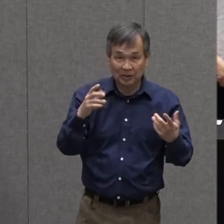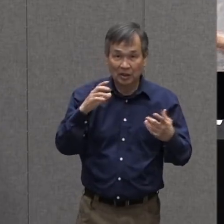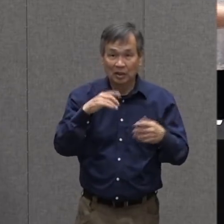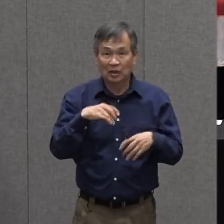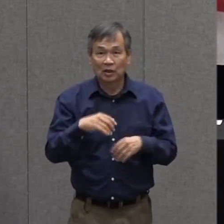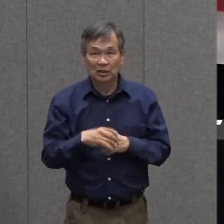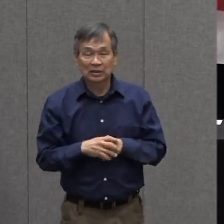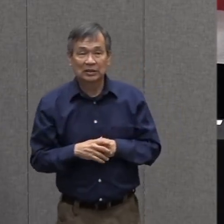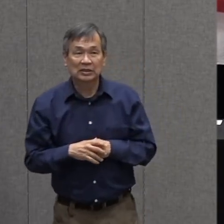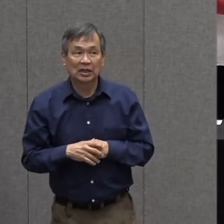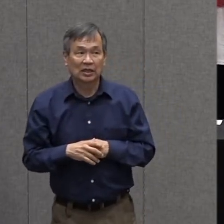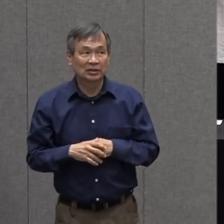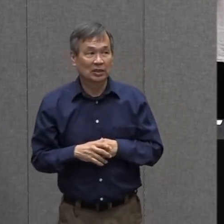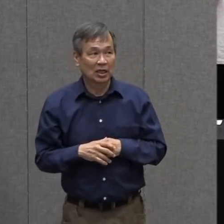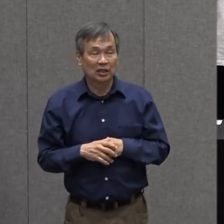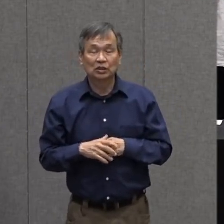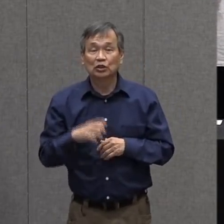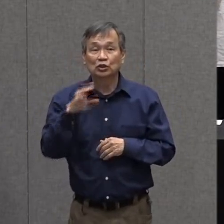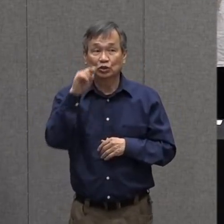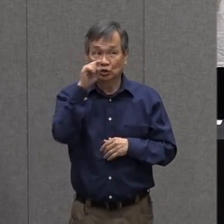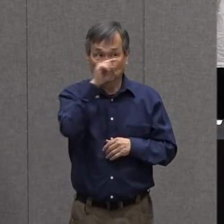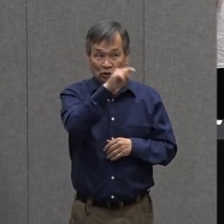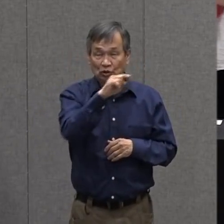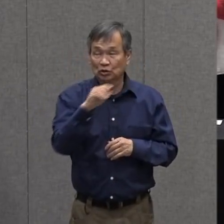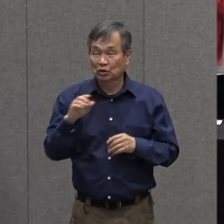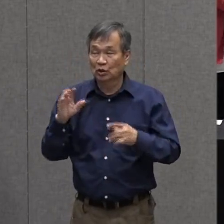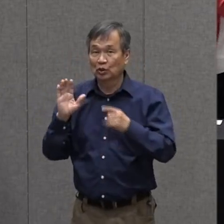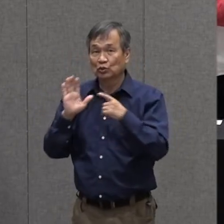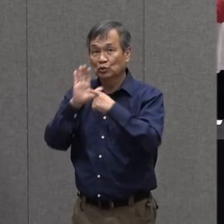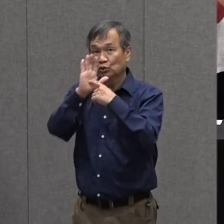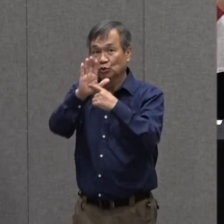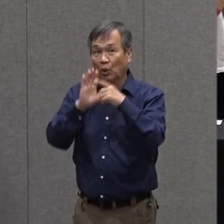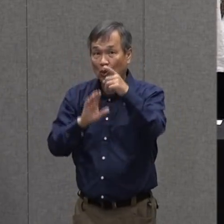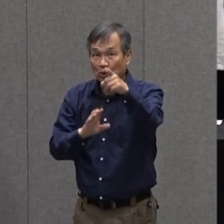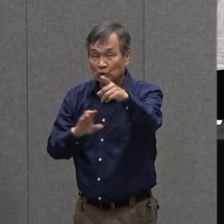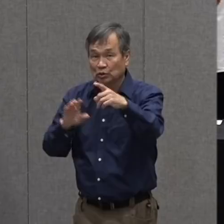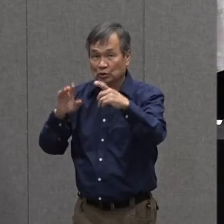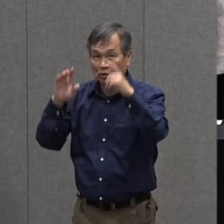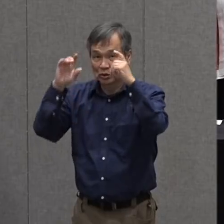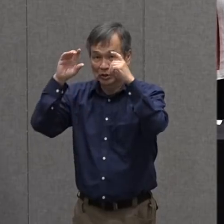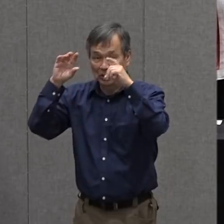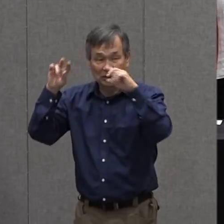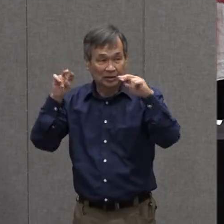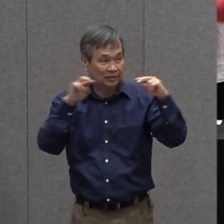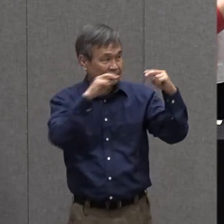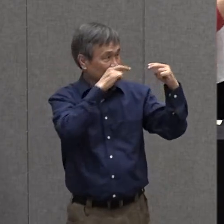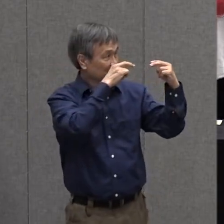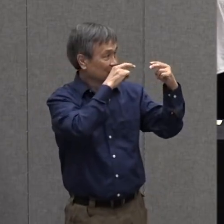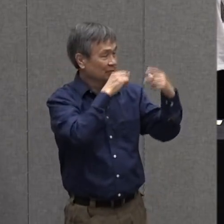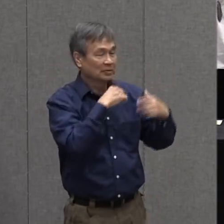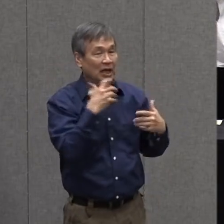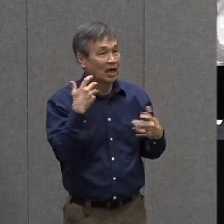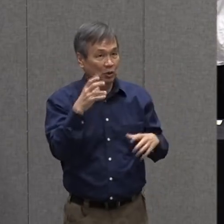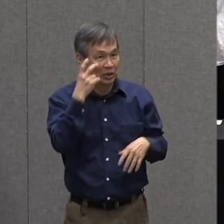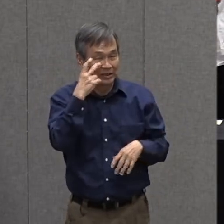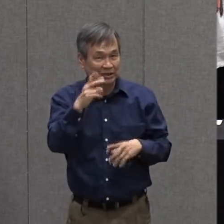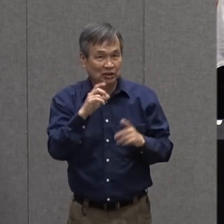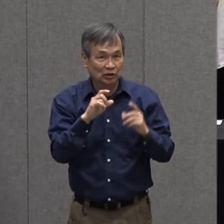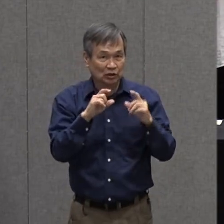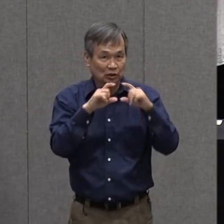So Miss Gaudet can actually show it to the camera and then she's gonna have to face me 'cause otherwise I can't see what that word is out there. All right.